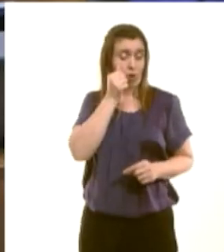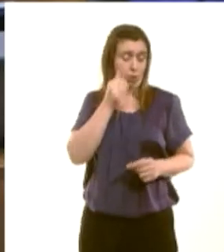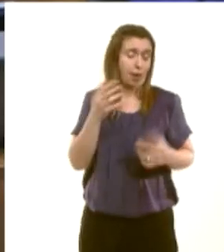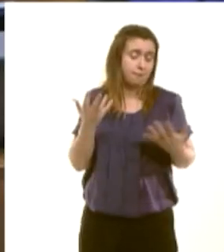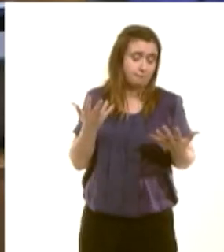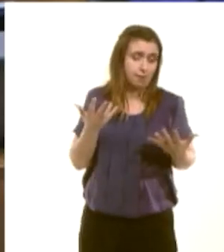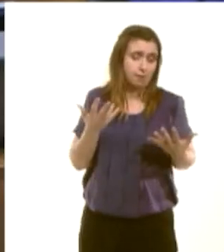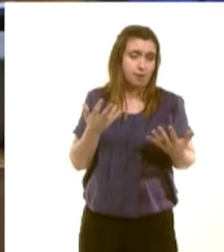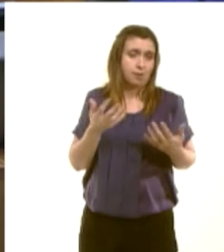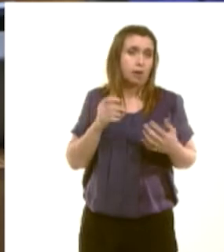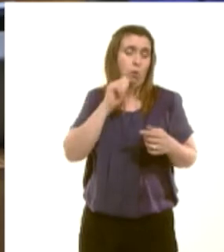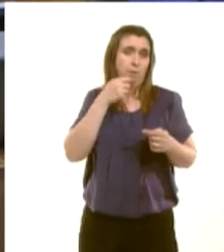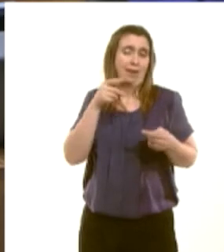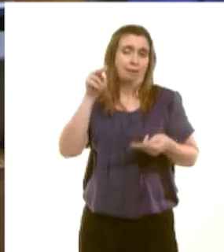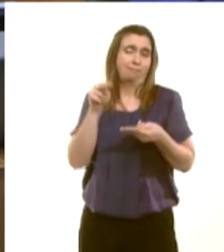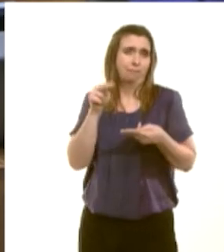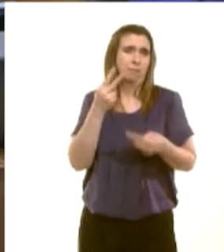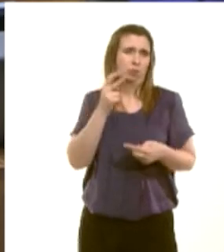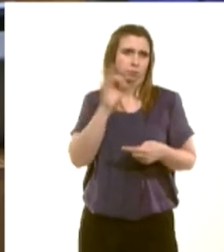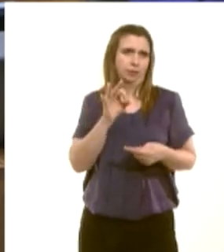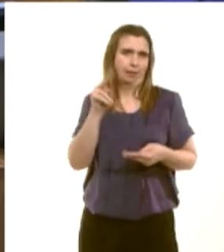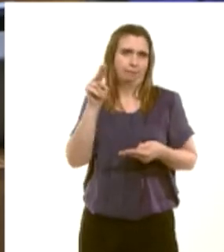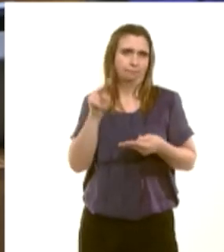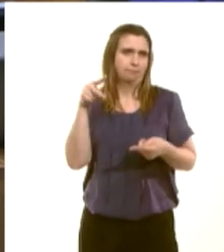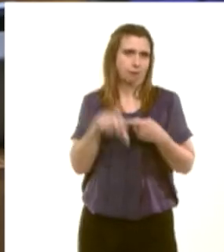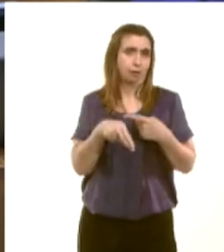a small cut in public spending of about 2 per cent and the Conservative plans of a 20